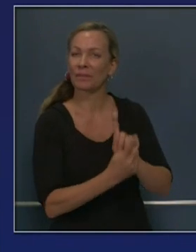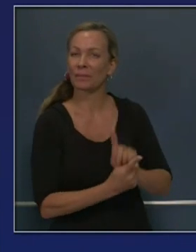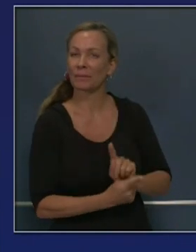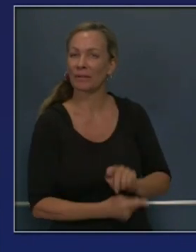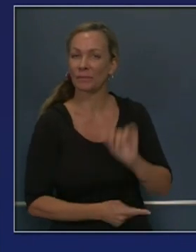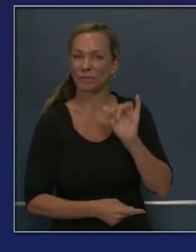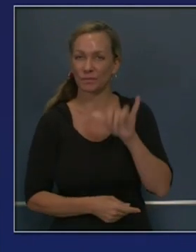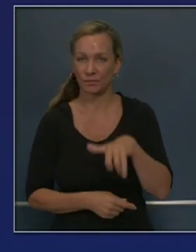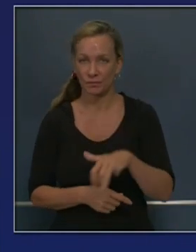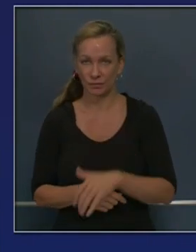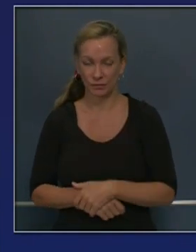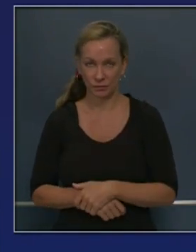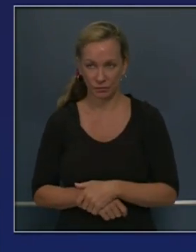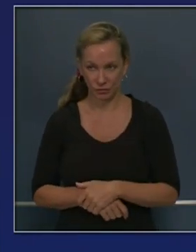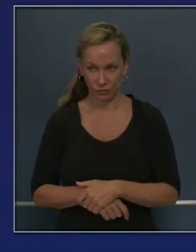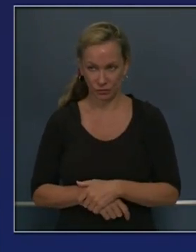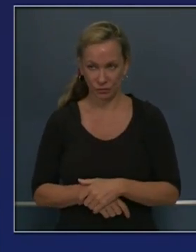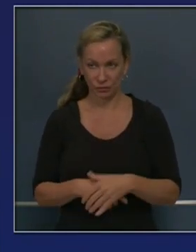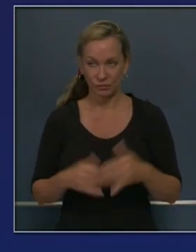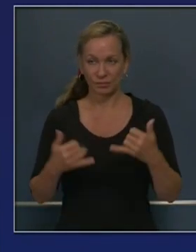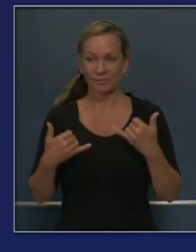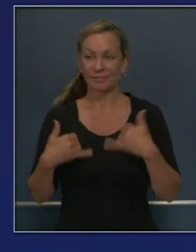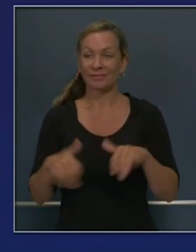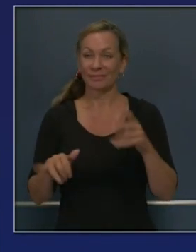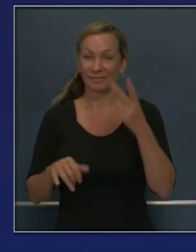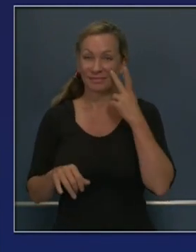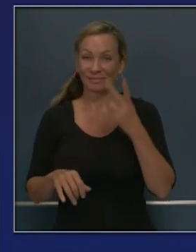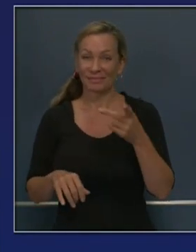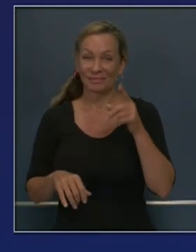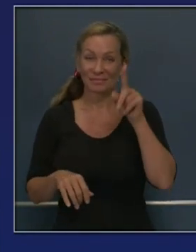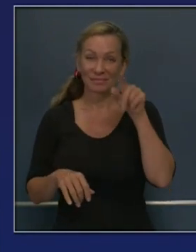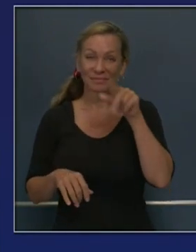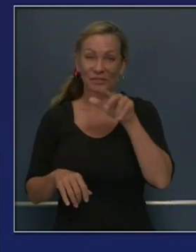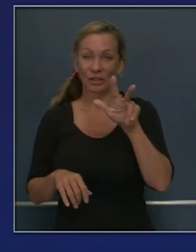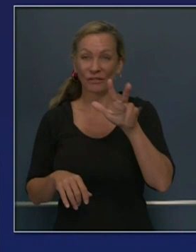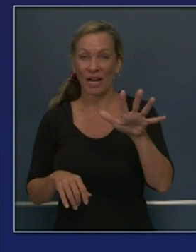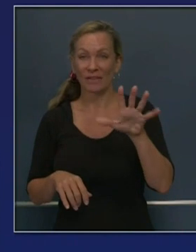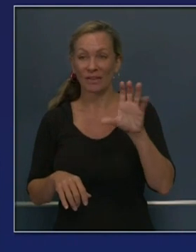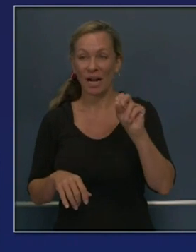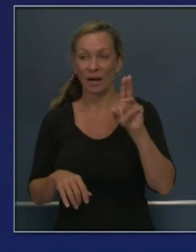CAME ON. NOW THEY ARE OFF. YOU CAN SEE THE INTIMATE NATURE OF THESE MONITORING LIST GO